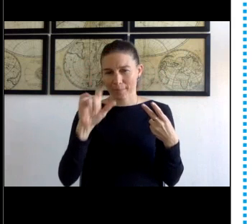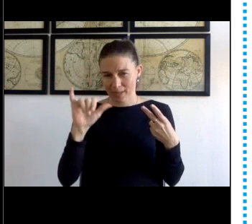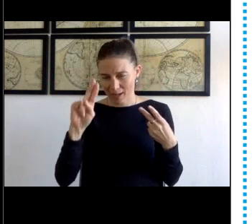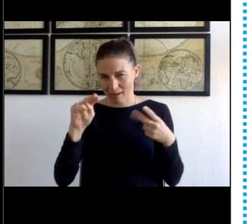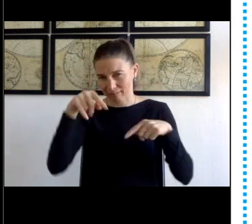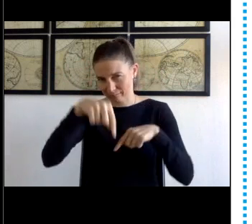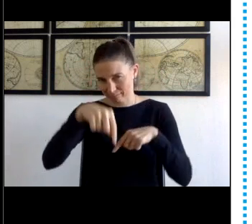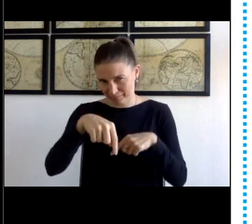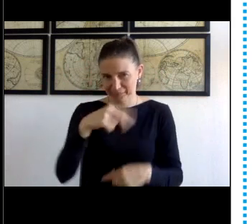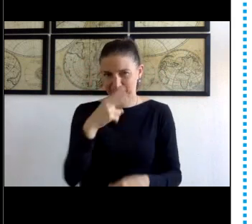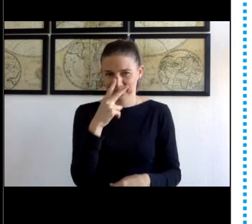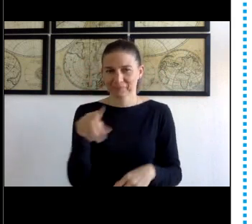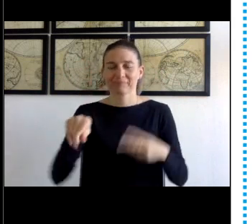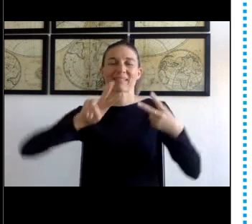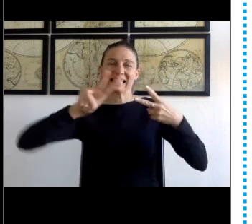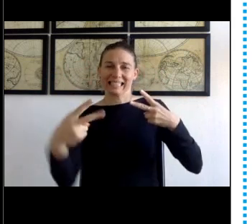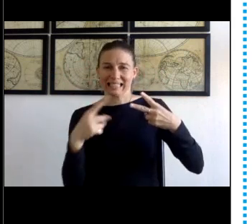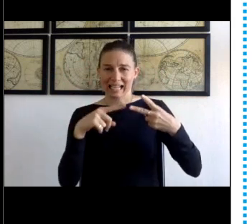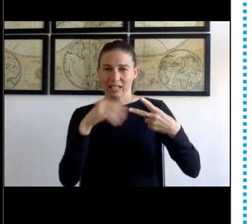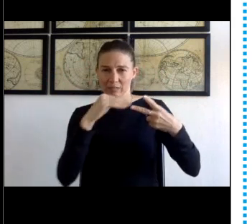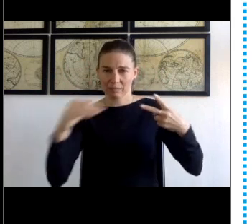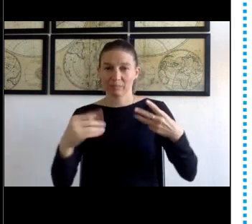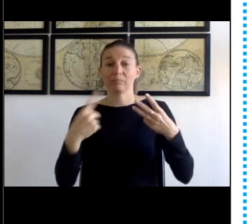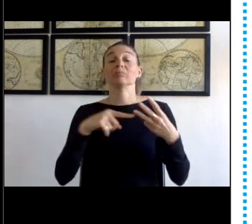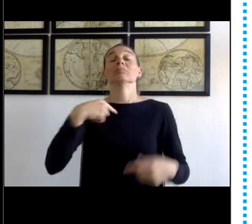and me, Marie Denninghaus, I'm also Policy Coordinator